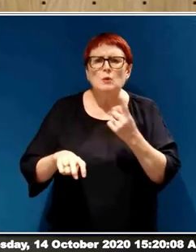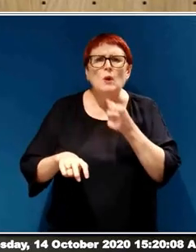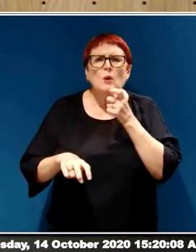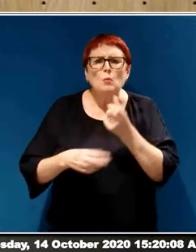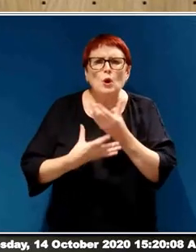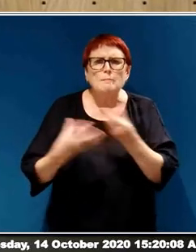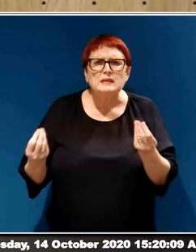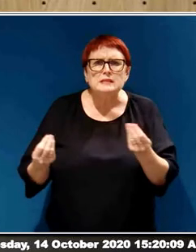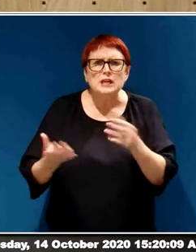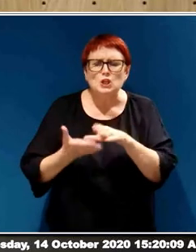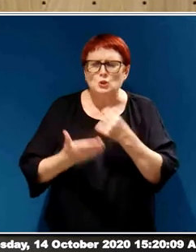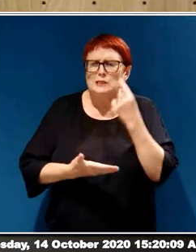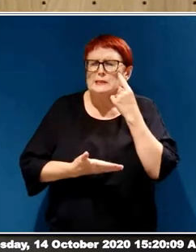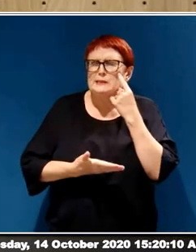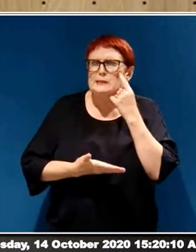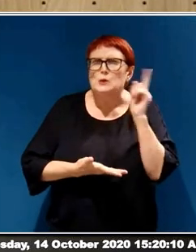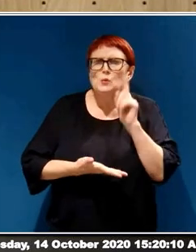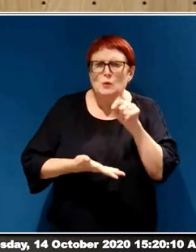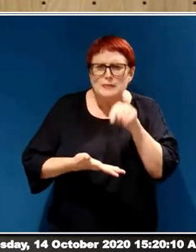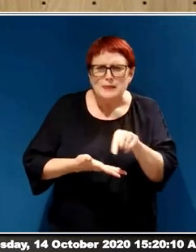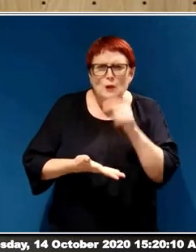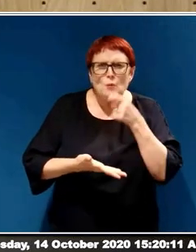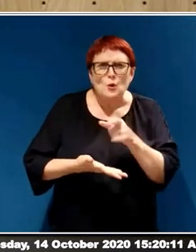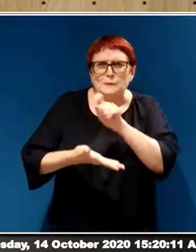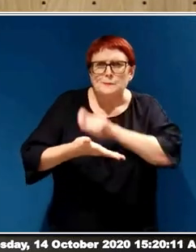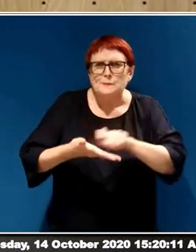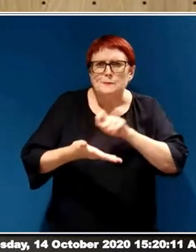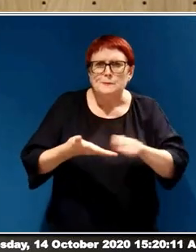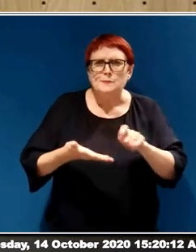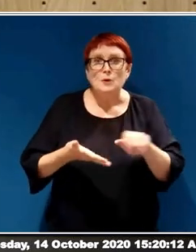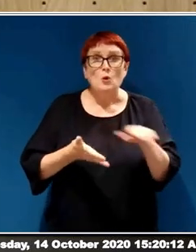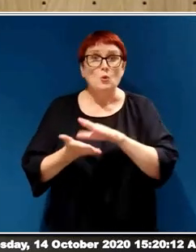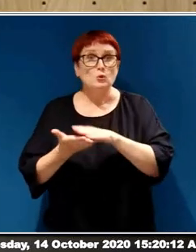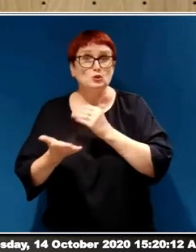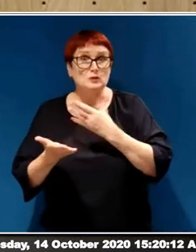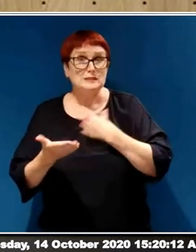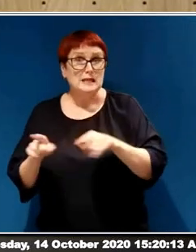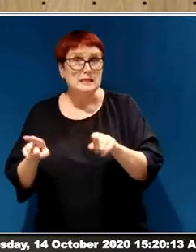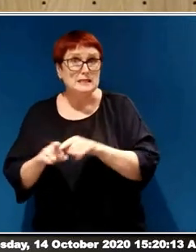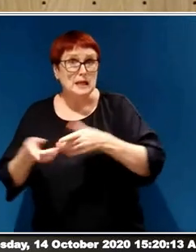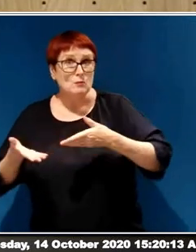Not all students might need that approach, but I might do it with a small group of students.